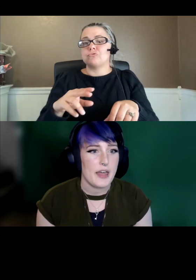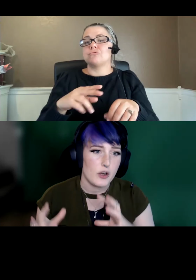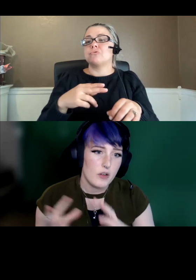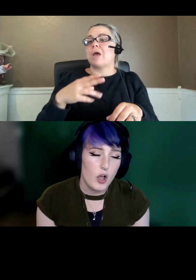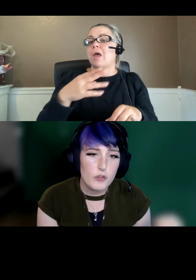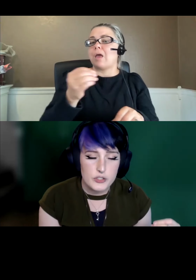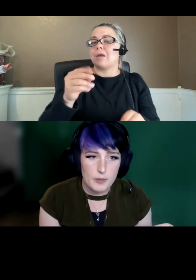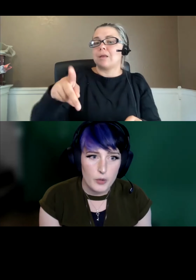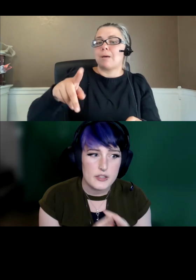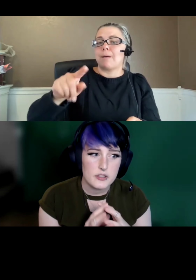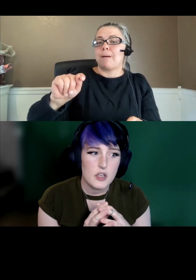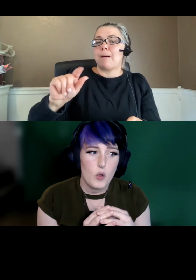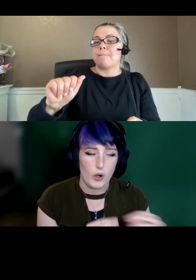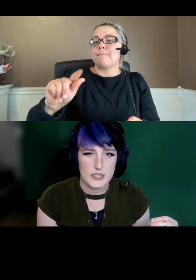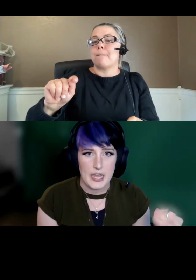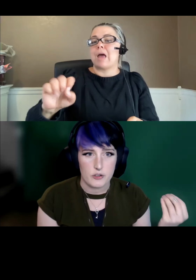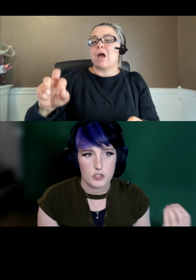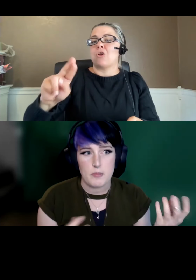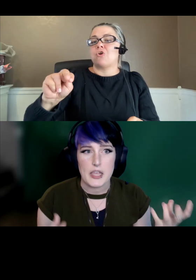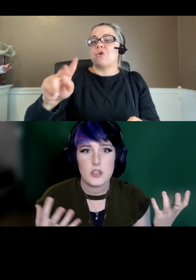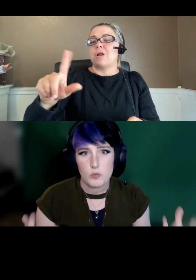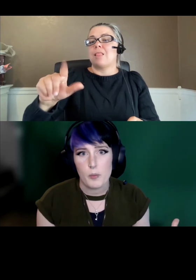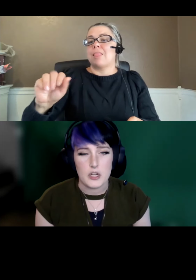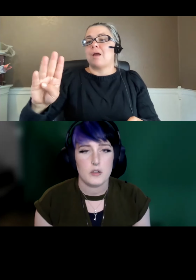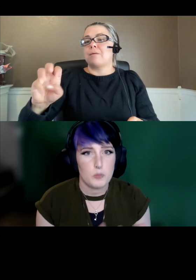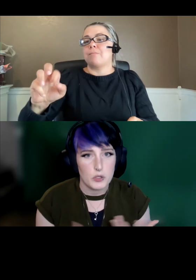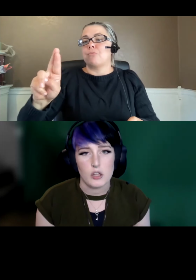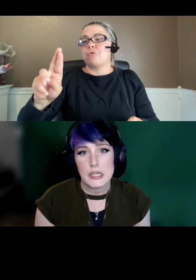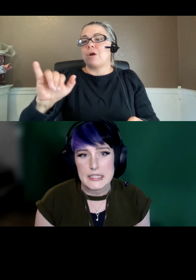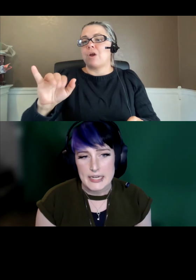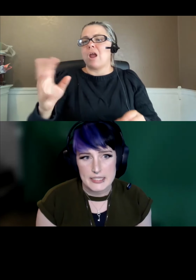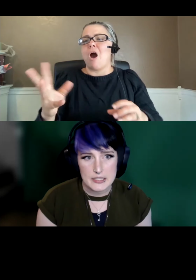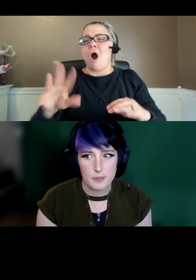together. All those components work together to make what we would call a design system.